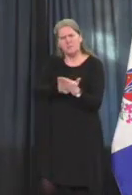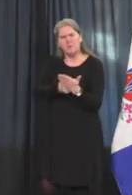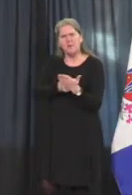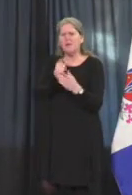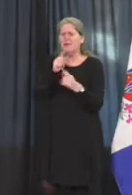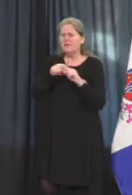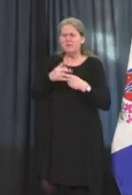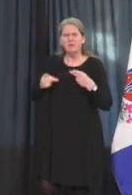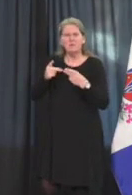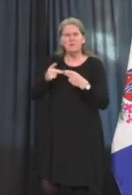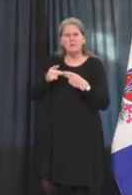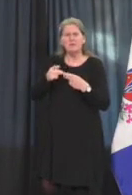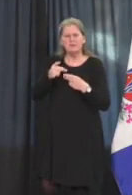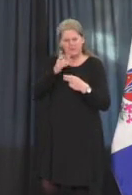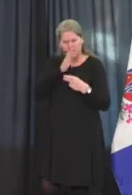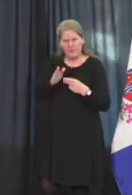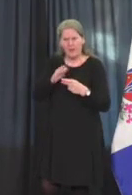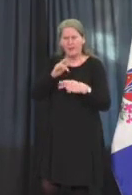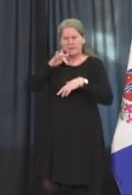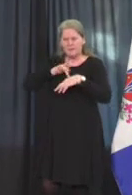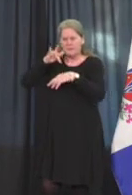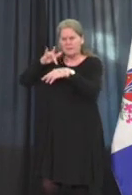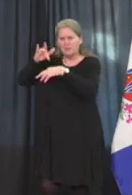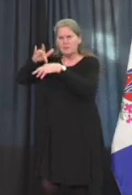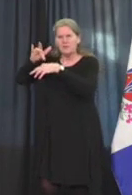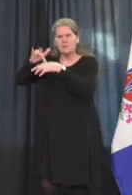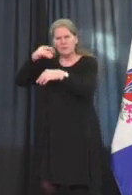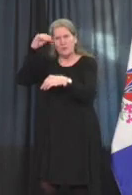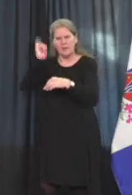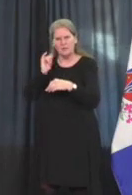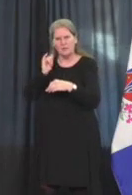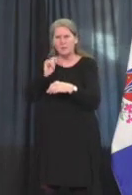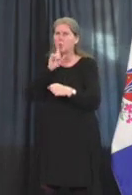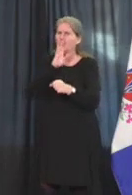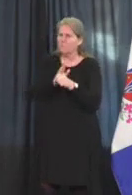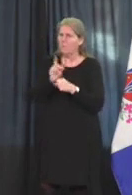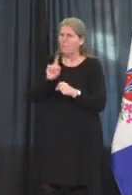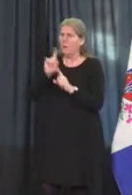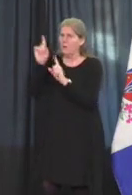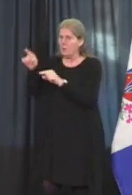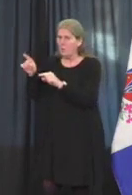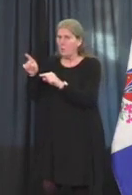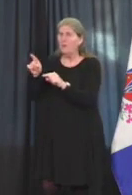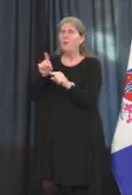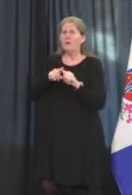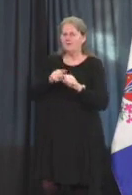THE YUKON WHERE THEY PLAN TO GO ALONG WITH DECLARATION THAT THEY ARE NOT SYMPTOMATIC.